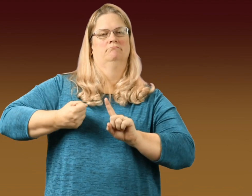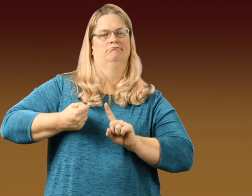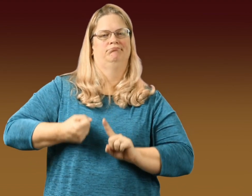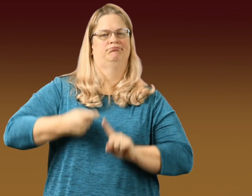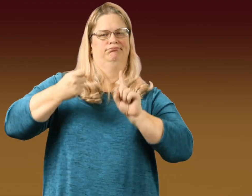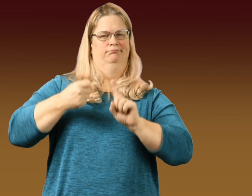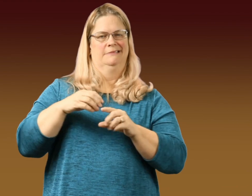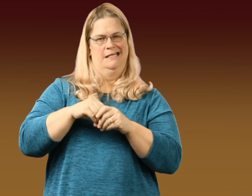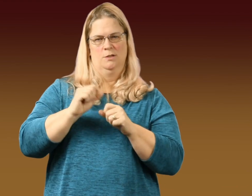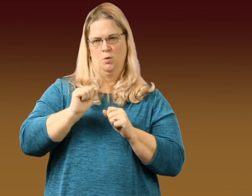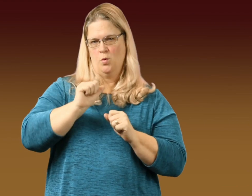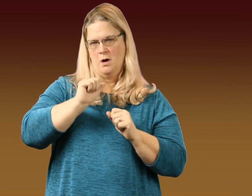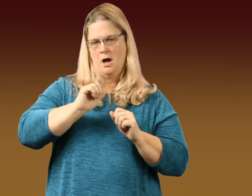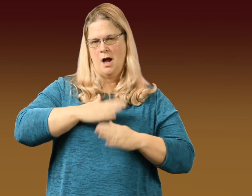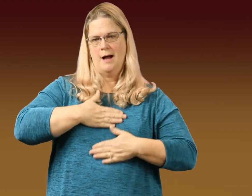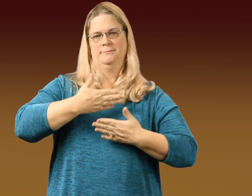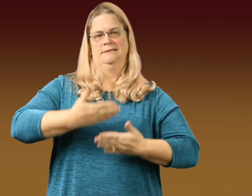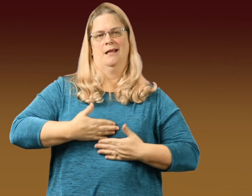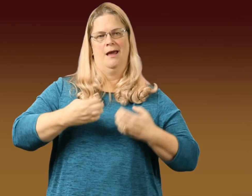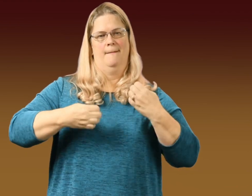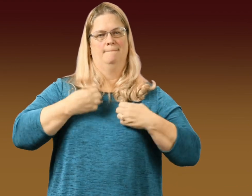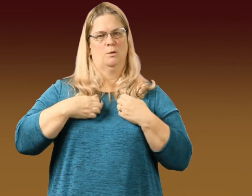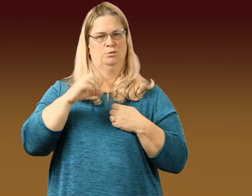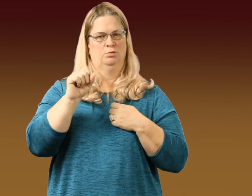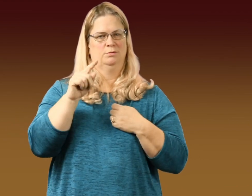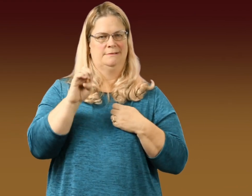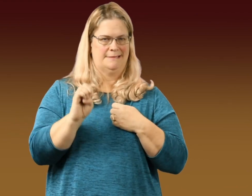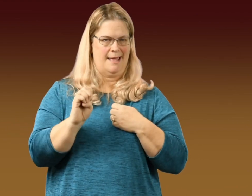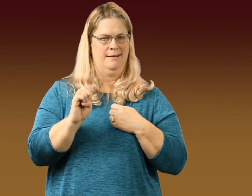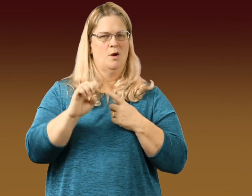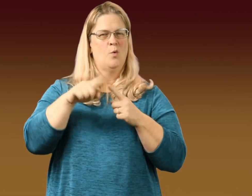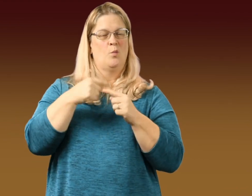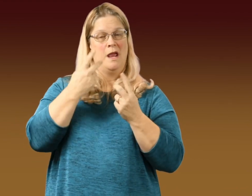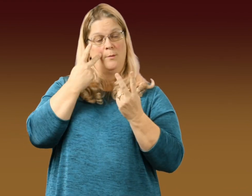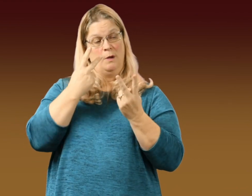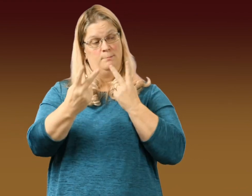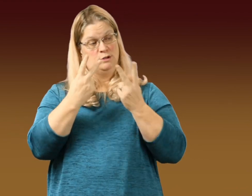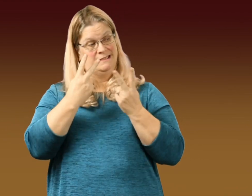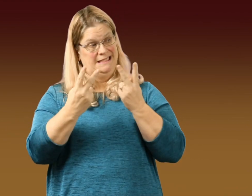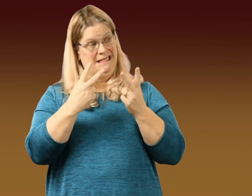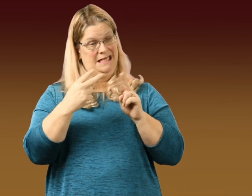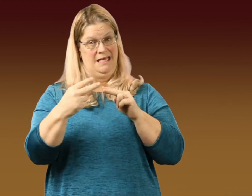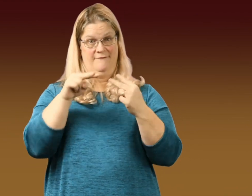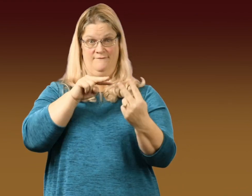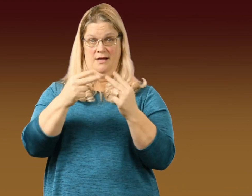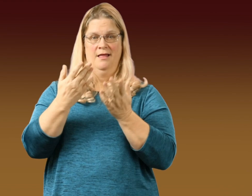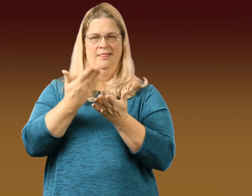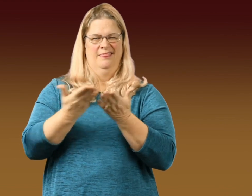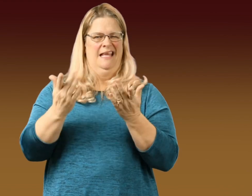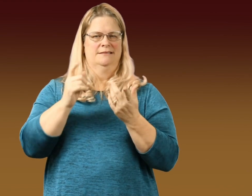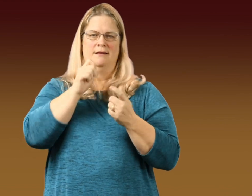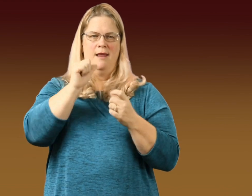This is where we become triggered, or upset within an emotional state,